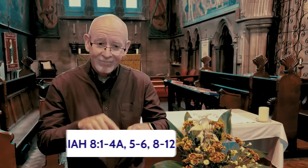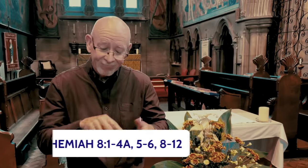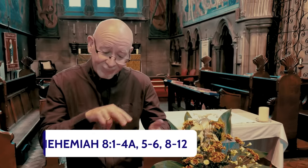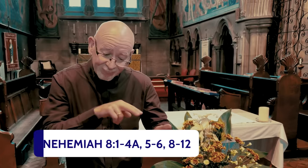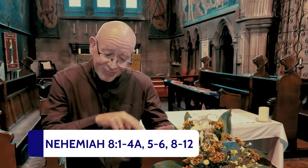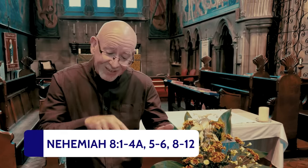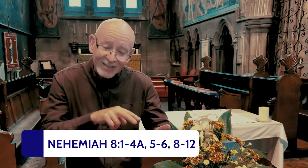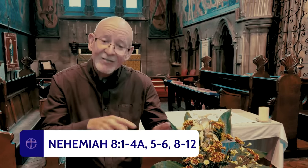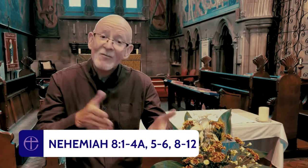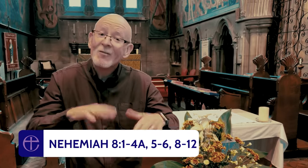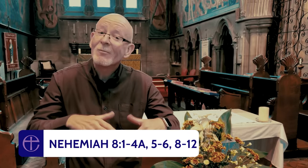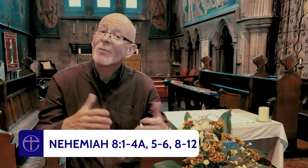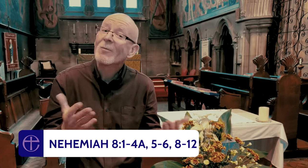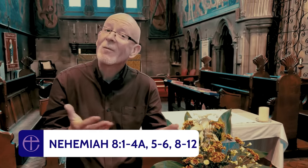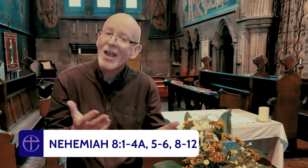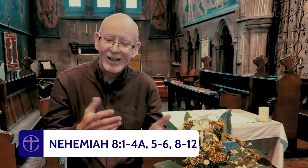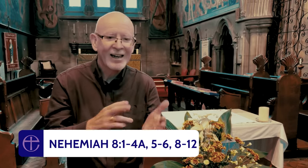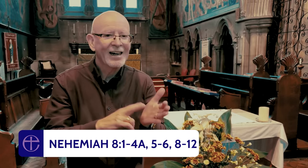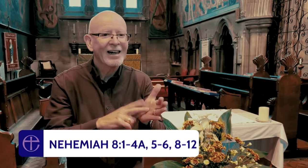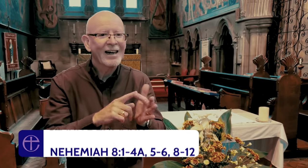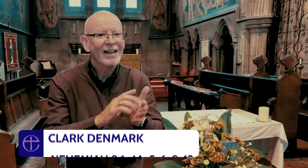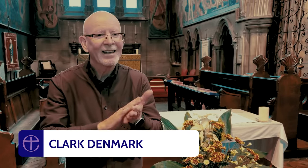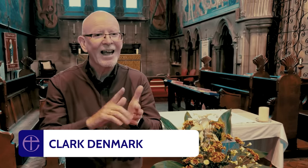Our reading is taken from Nehemiah, chapter 8: